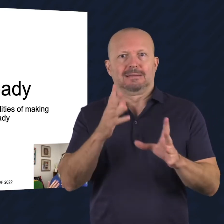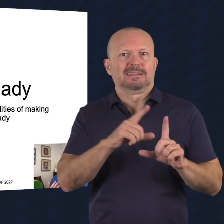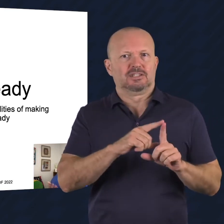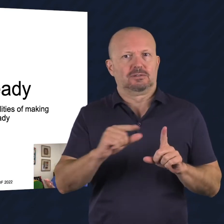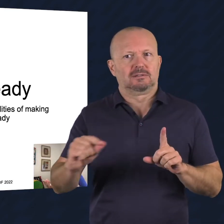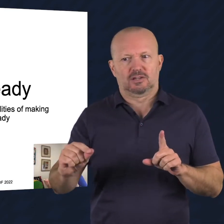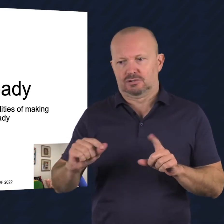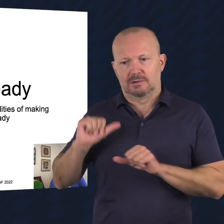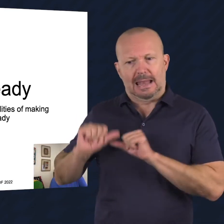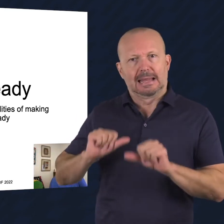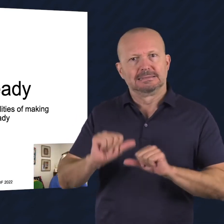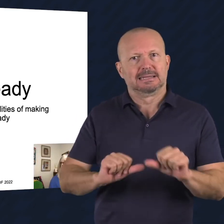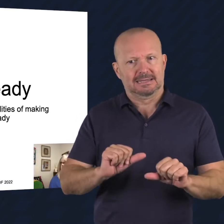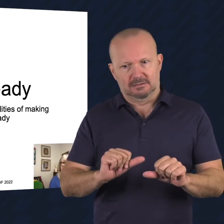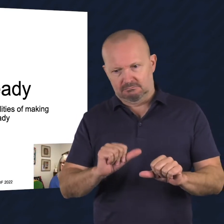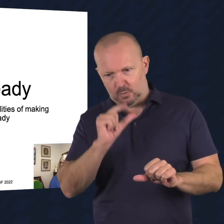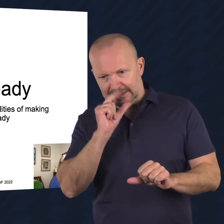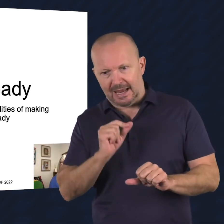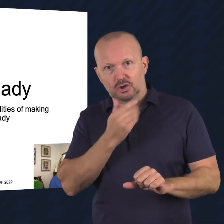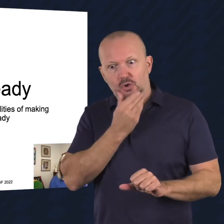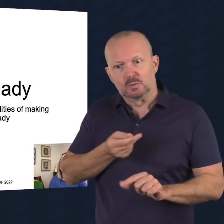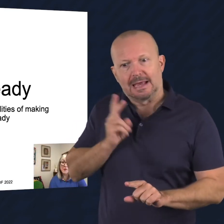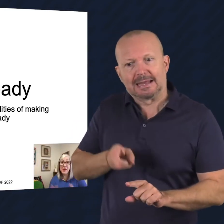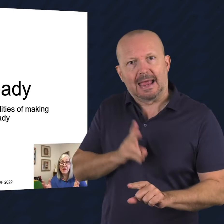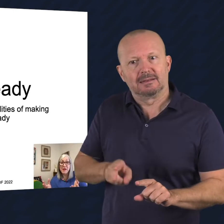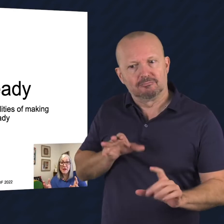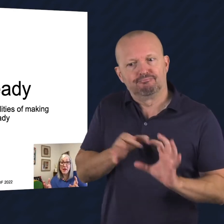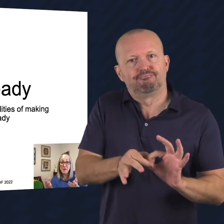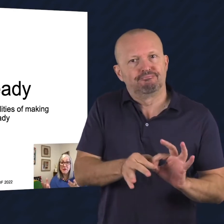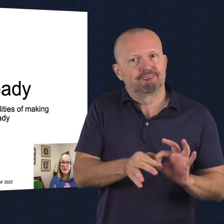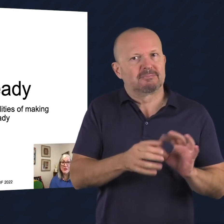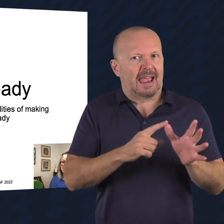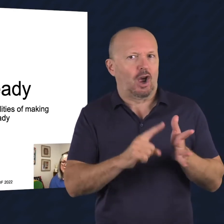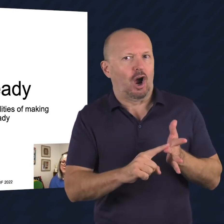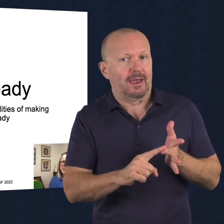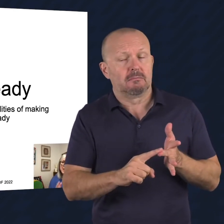And, we have this incredible digitisation legacy that we can revisit.